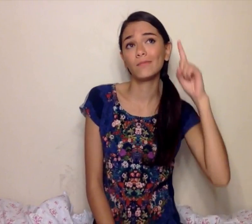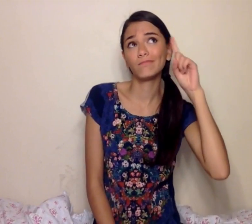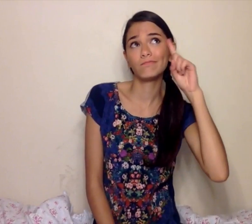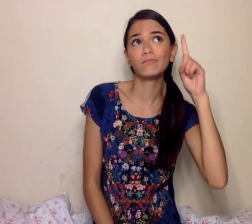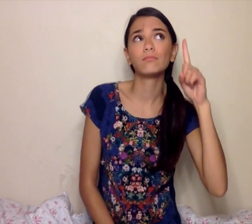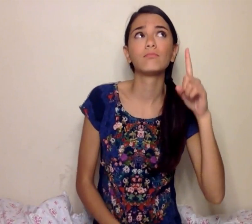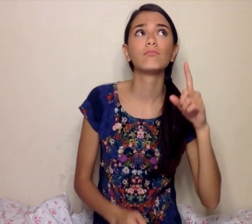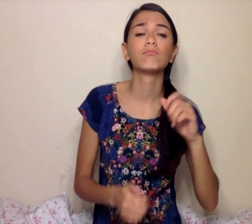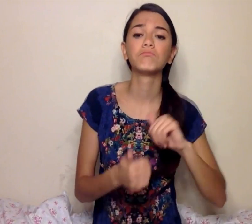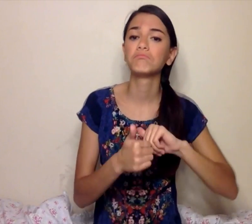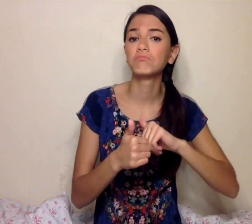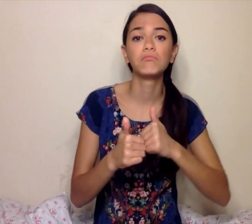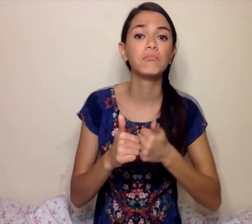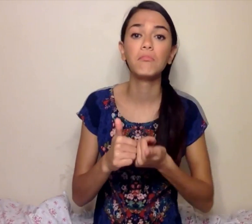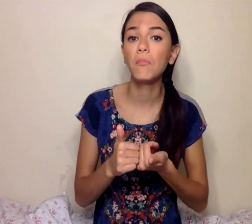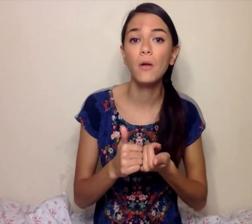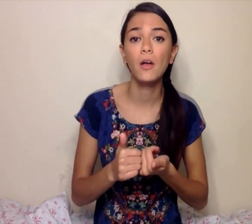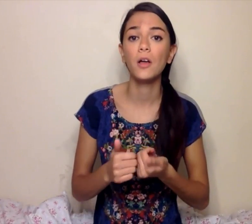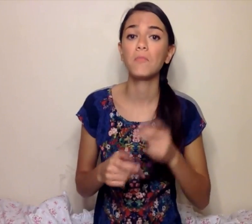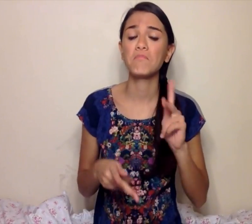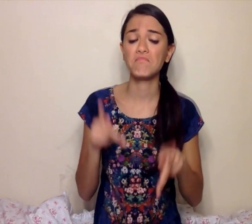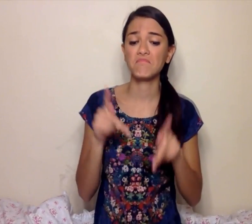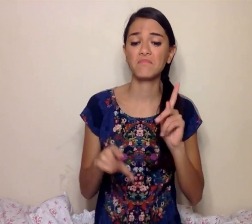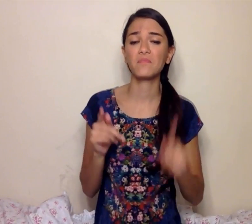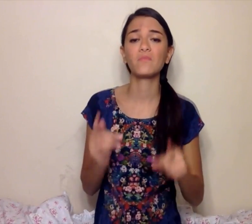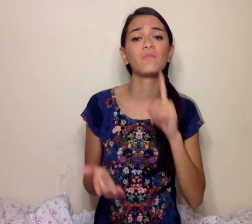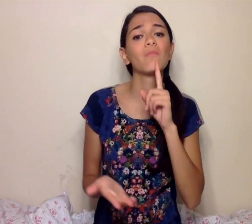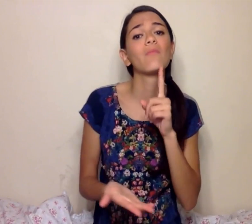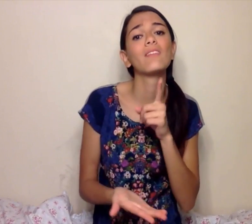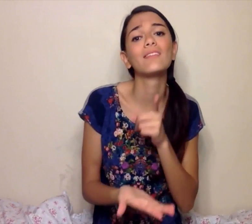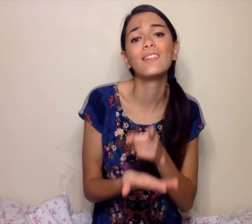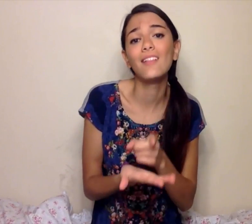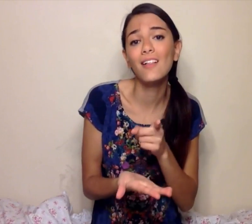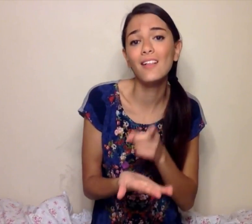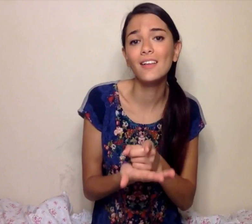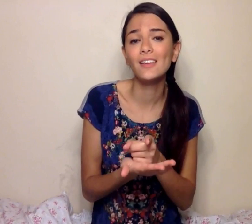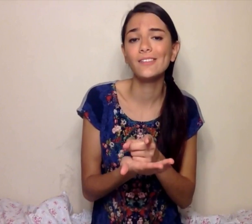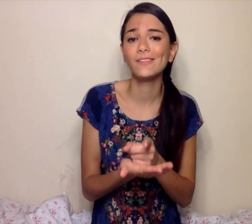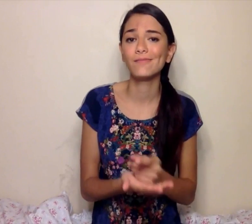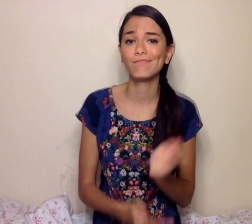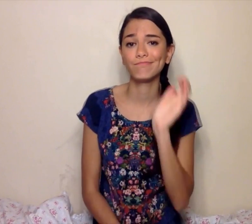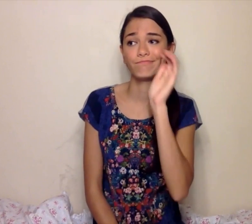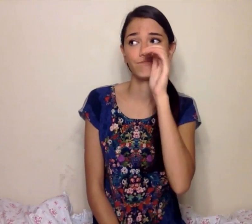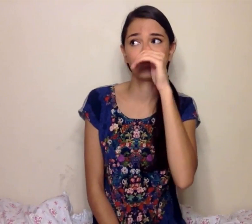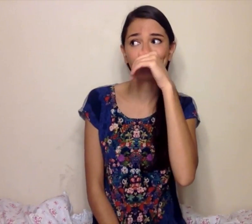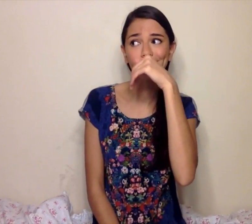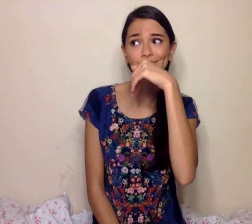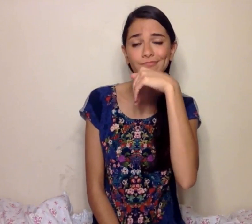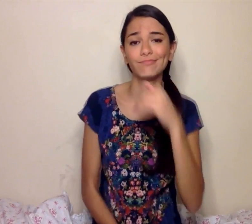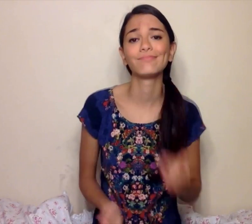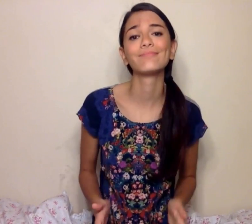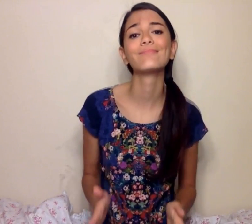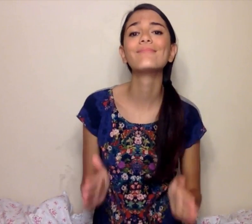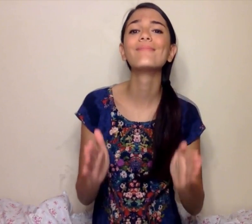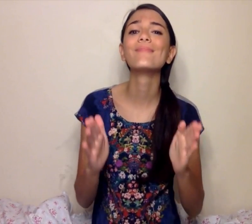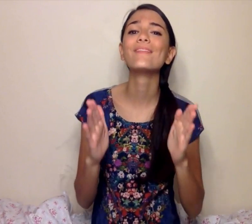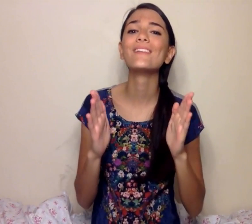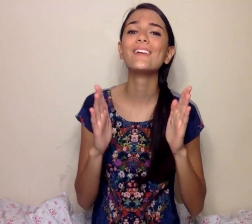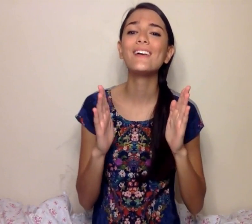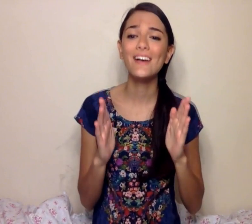And I'm thinking 'bout how people fall in love in mysterious ways